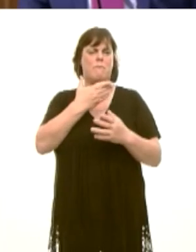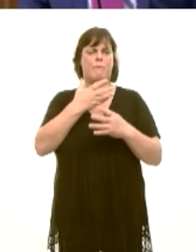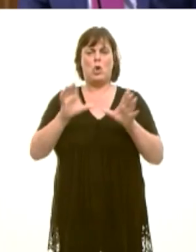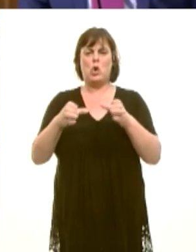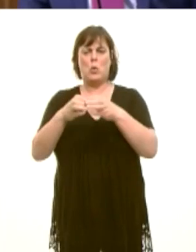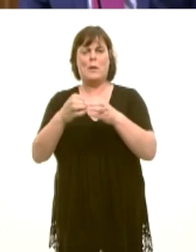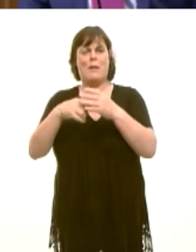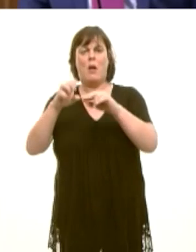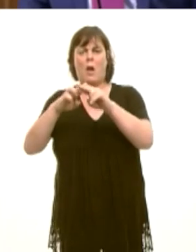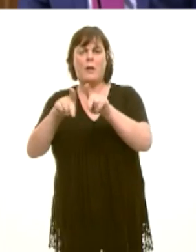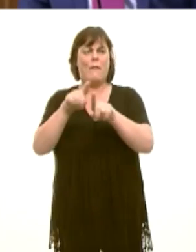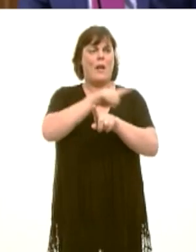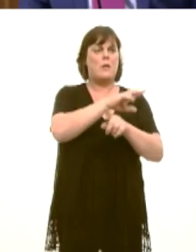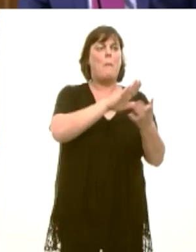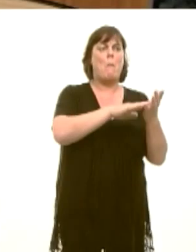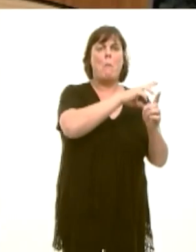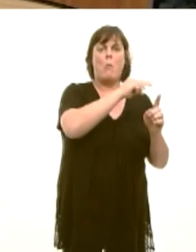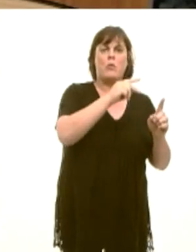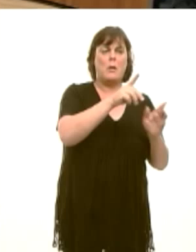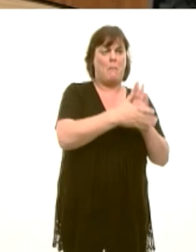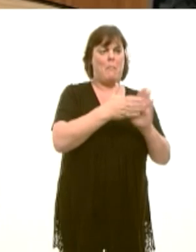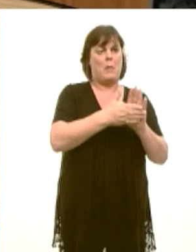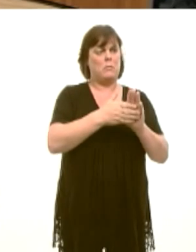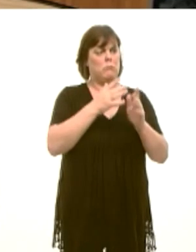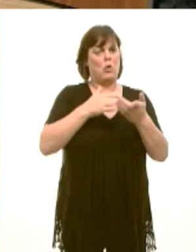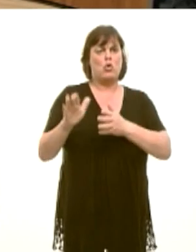that service is continuing to improve. Andrew R.T. Davies: At the start of your answer,